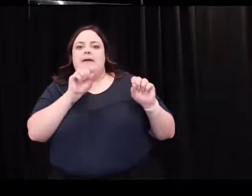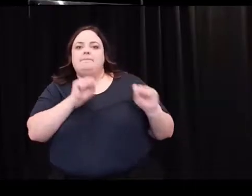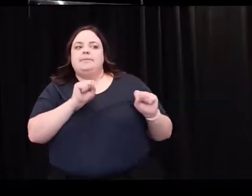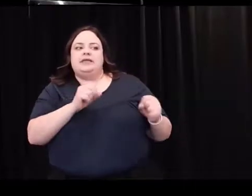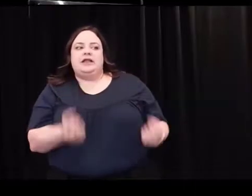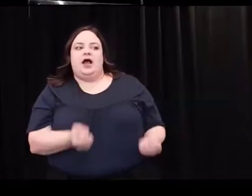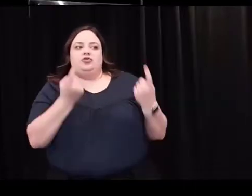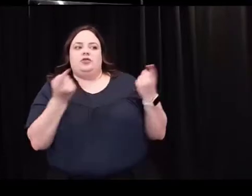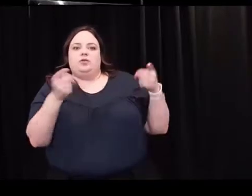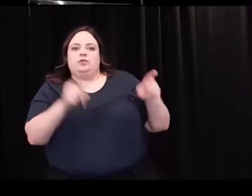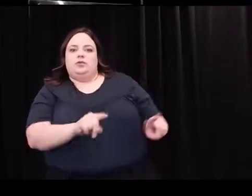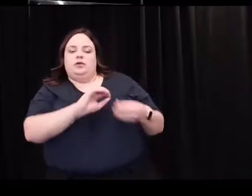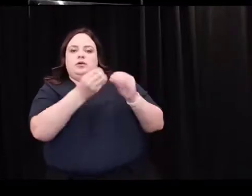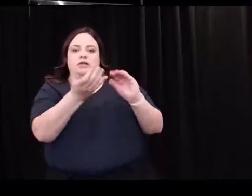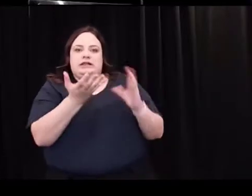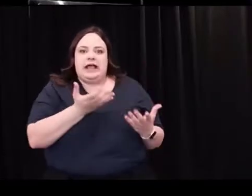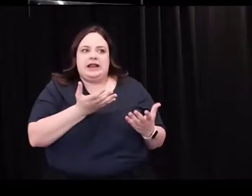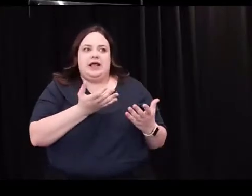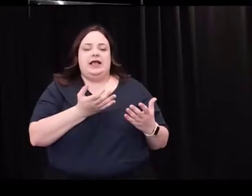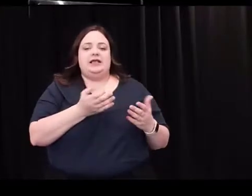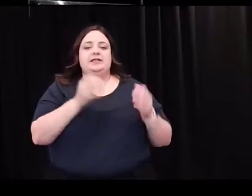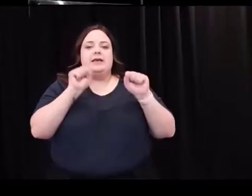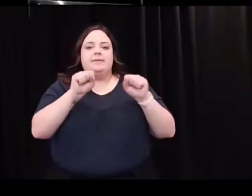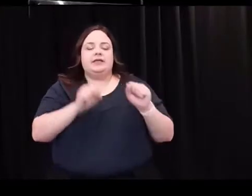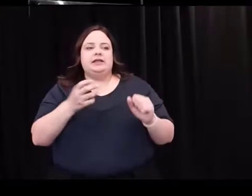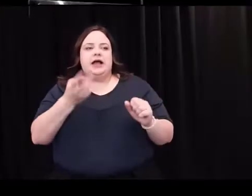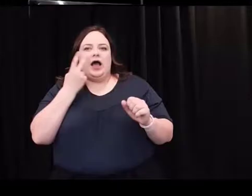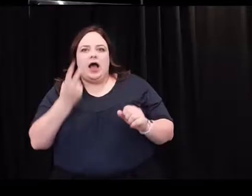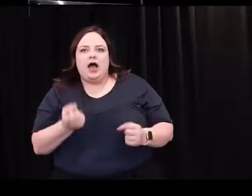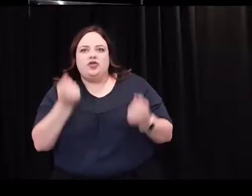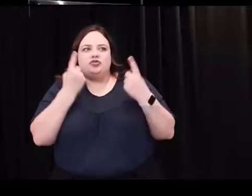whether it's raising or lowering or you know combining with other things. So there are people